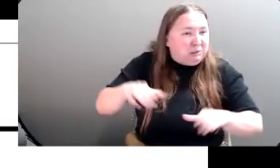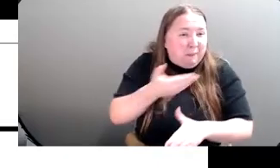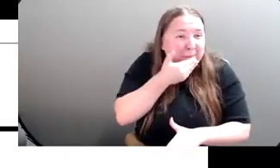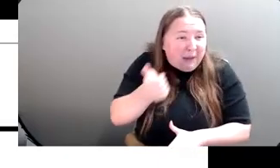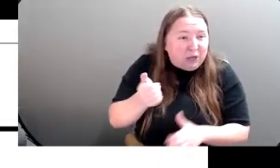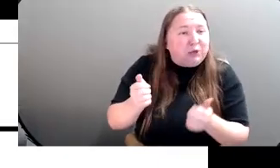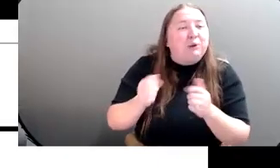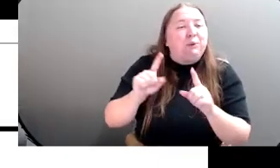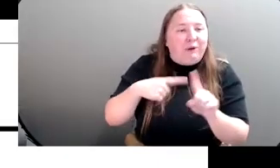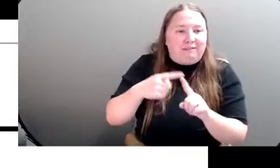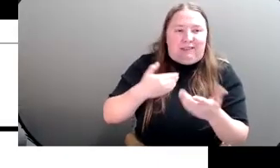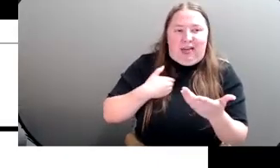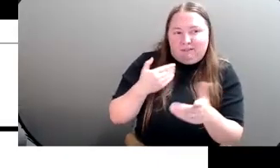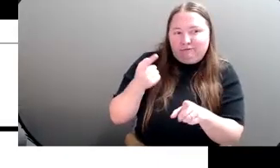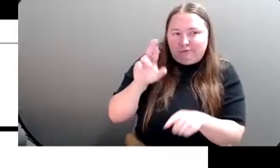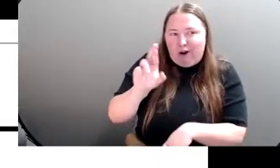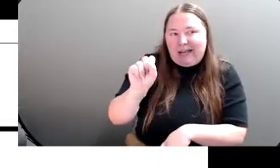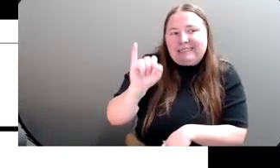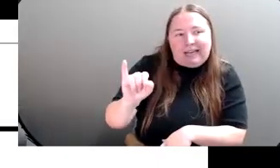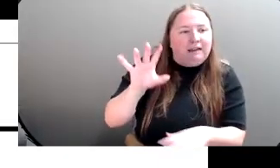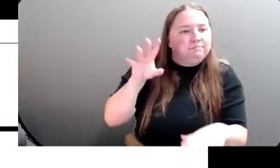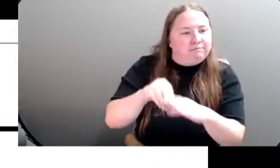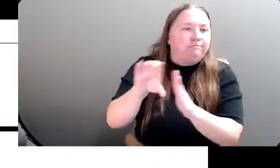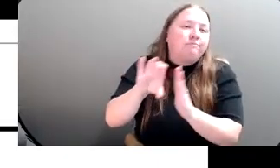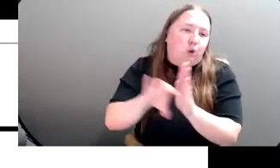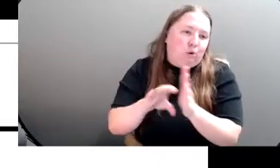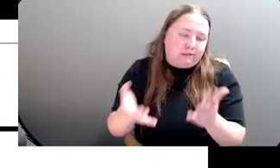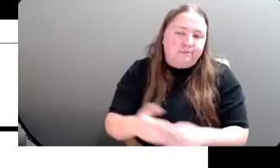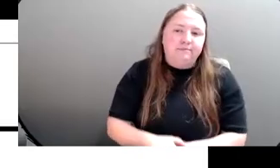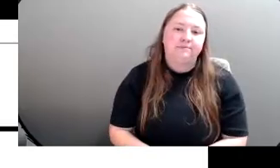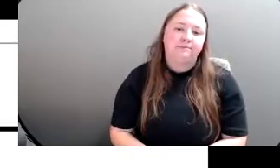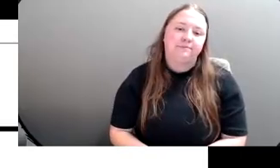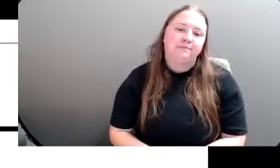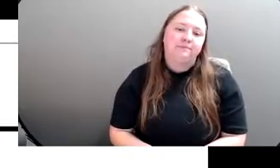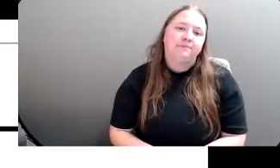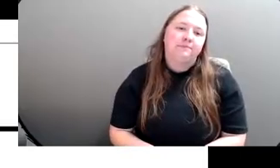when there's RSI that's being done in the course. This is the way that you,